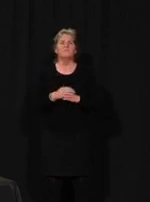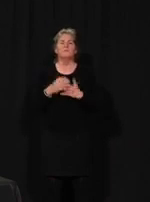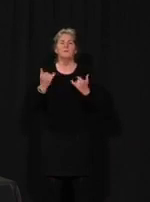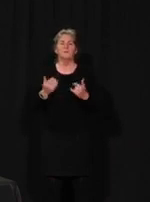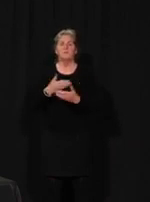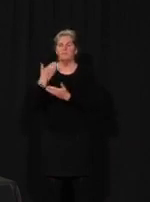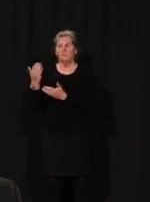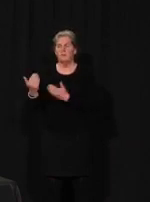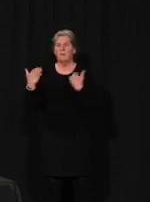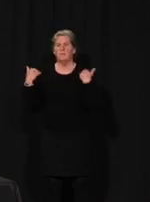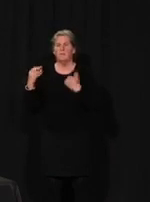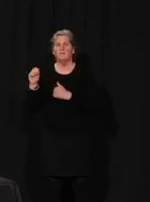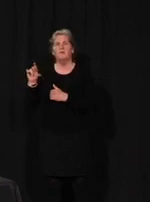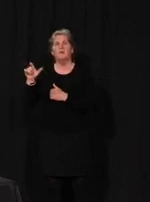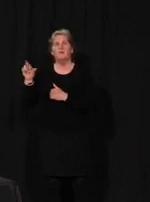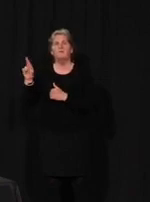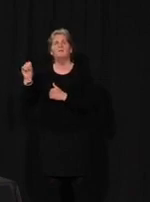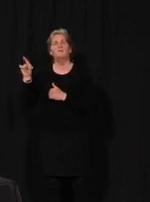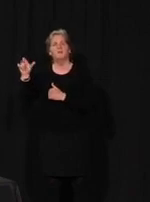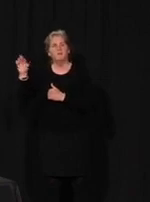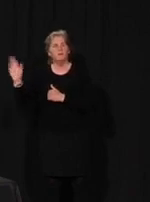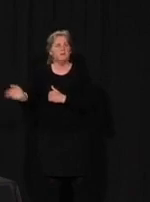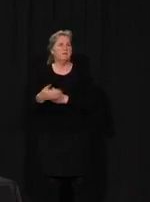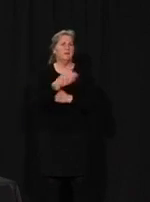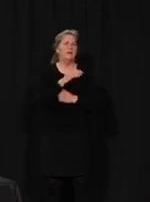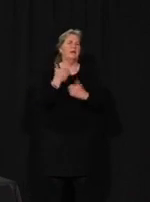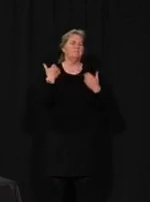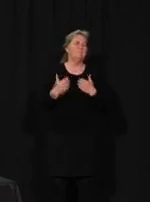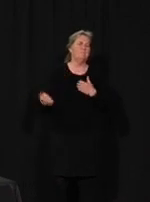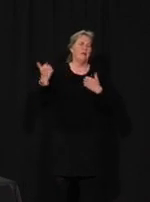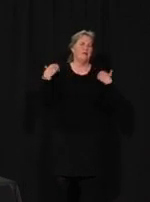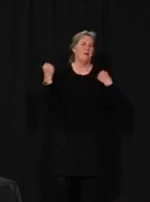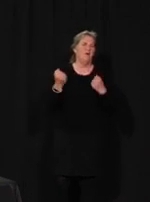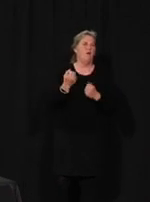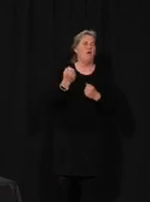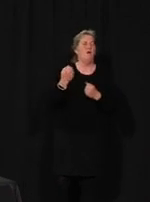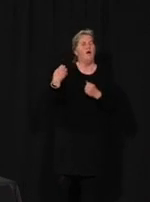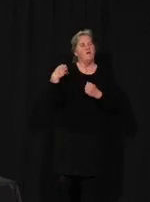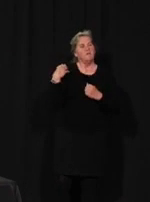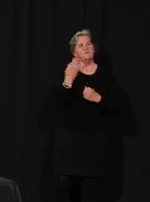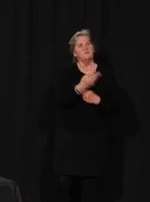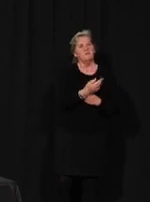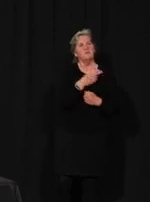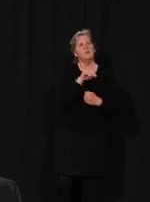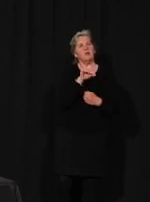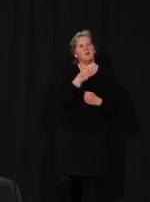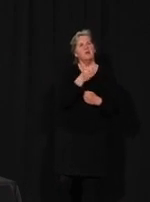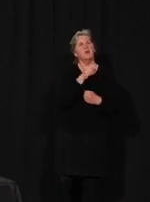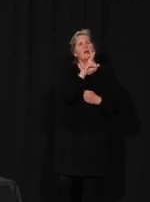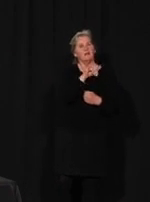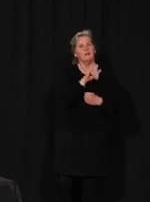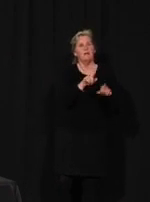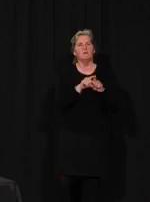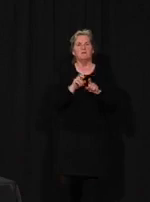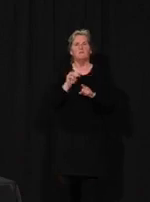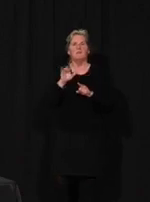Silver and Yukon chief medical officer of health, Dr Brendan Hanley. We also have Mary Tiessen, our